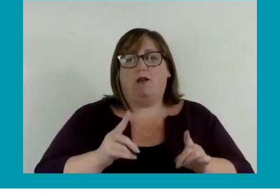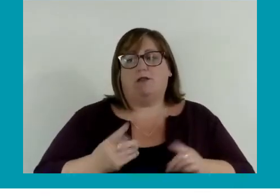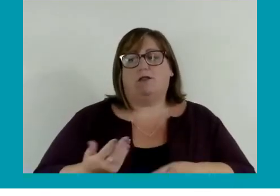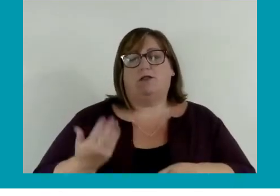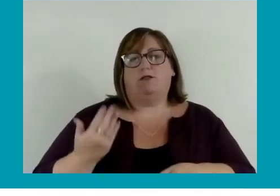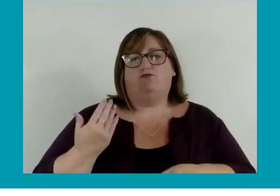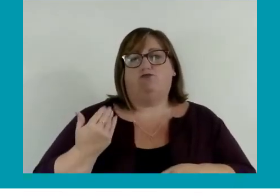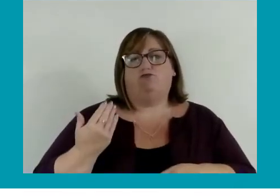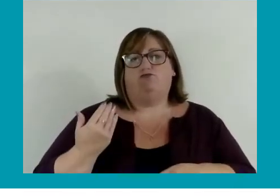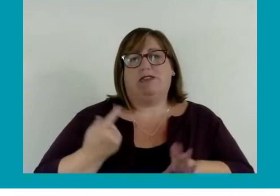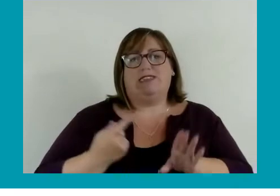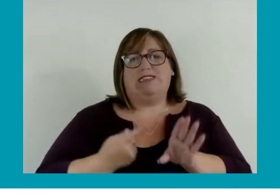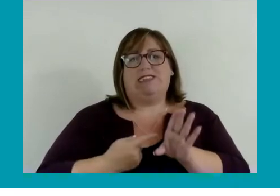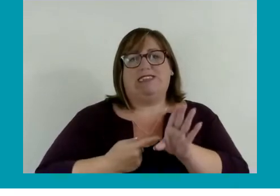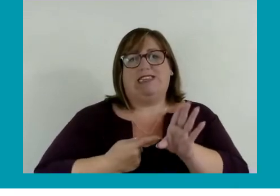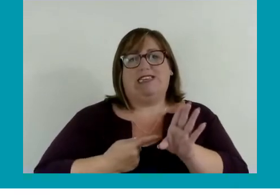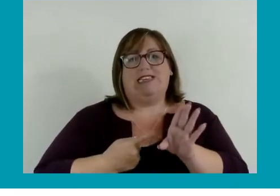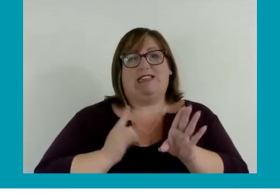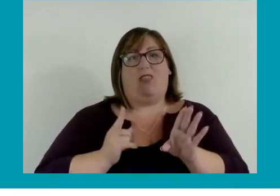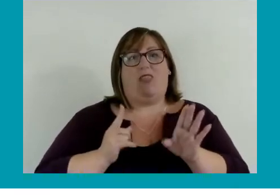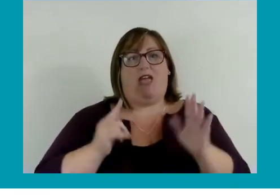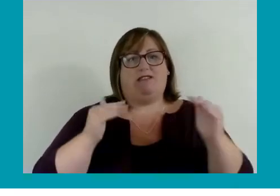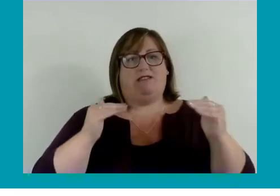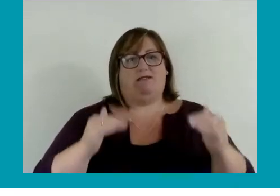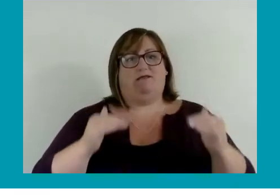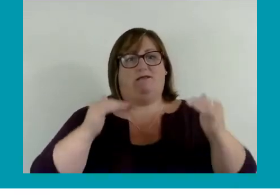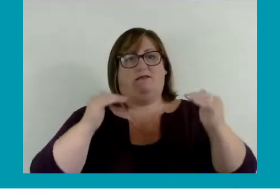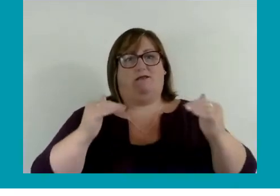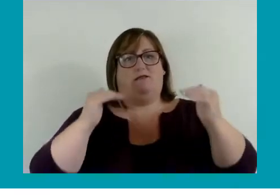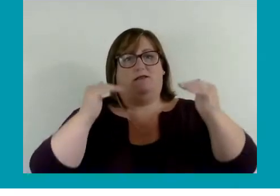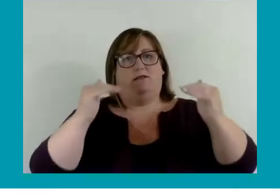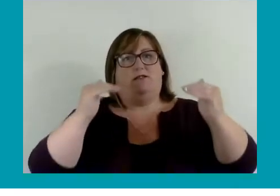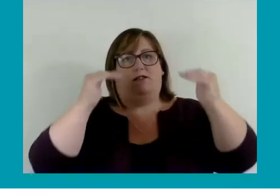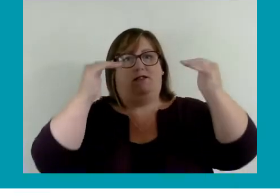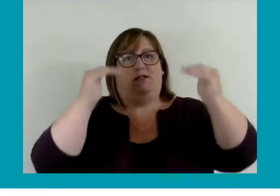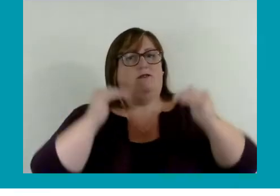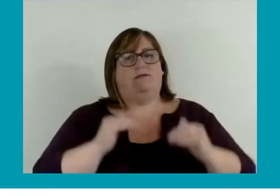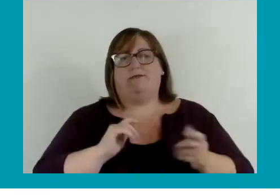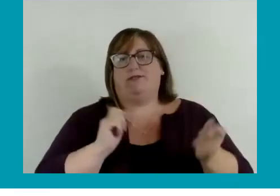hierarchical step up has really changed that's not what's important to partners um as much